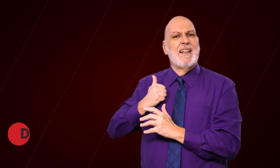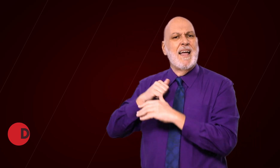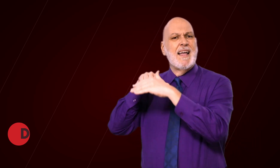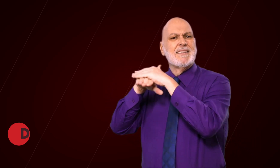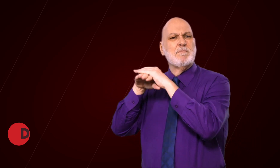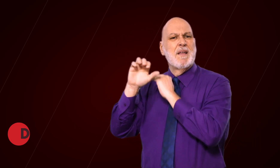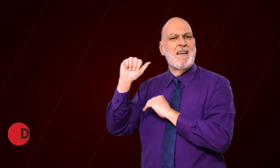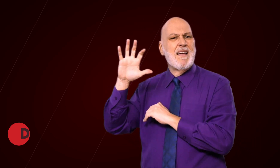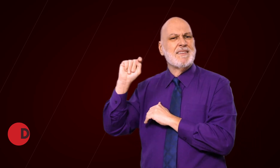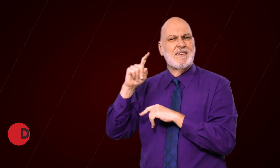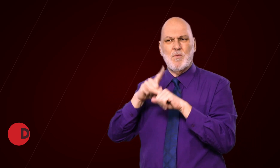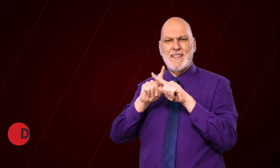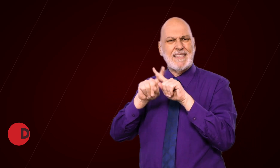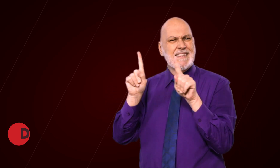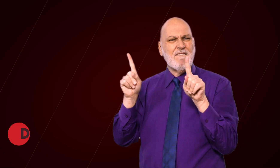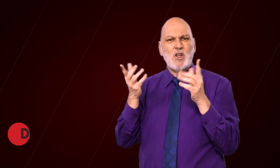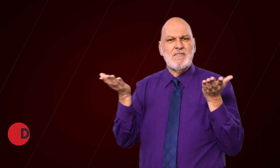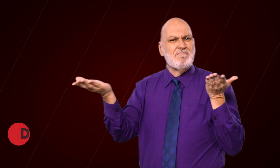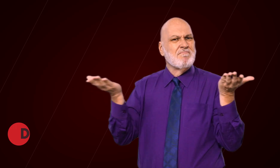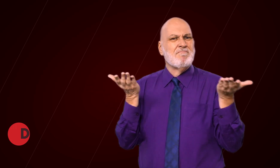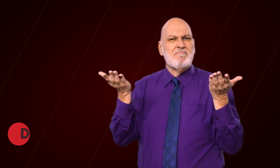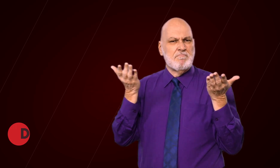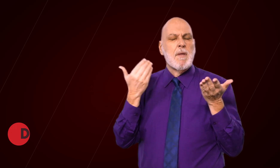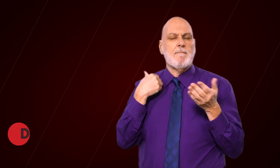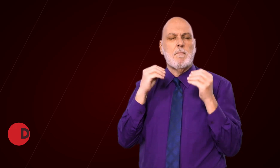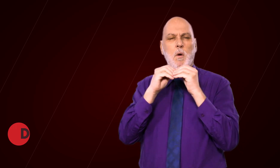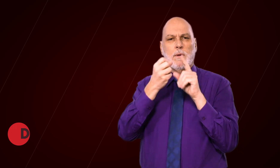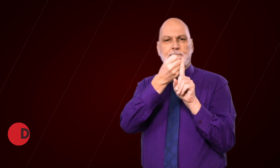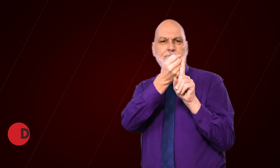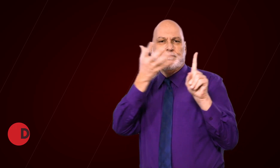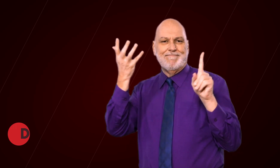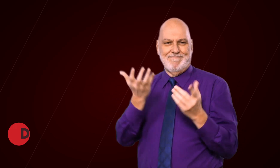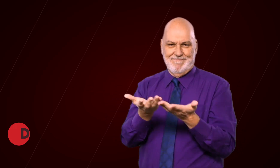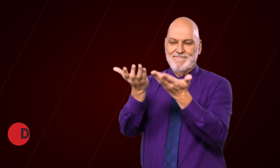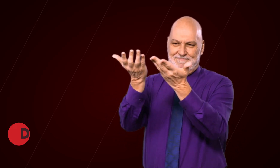and the new federal "Canada Accessible Act"?